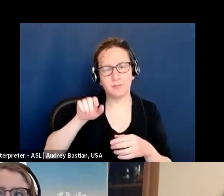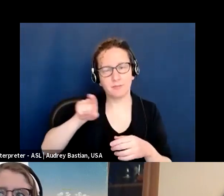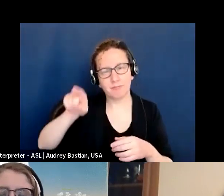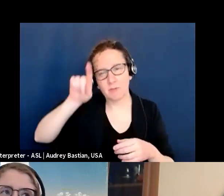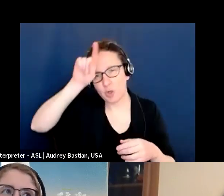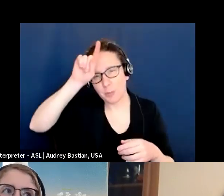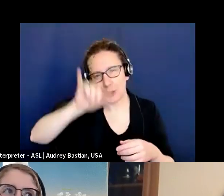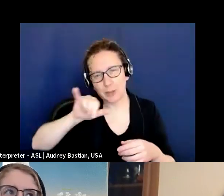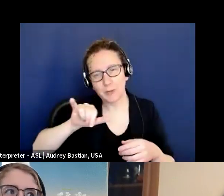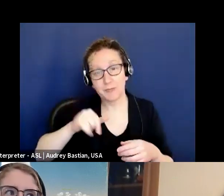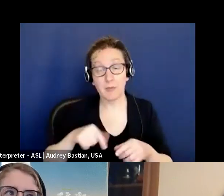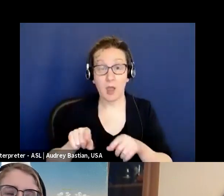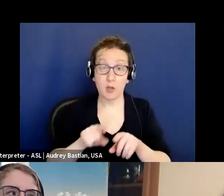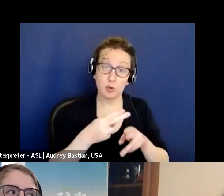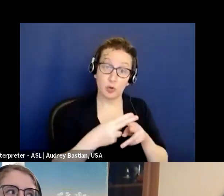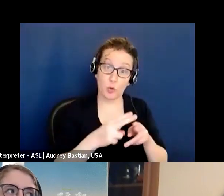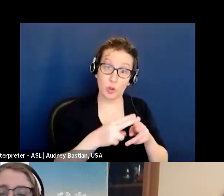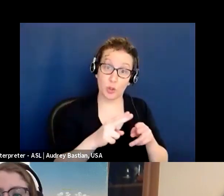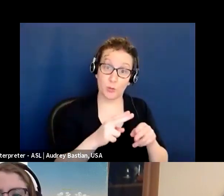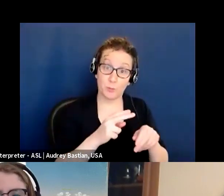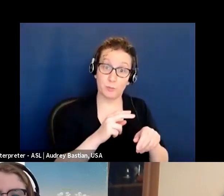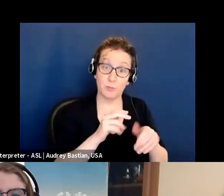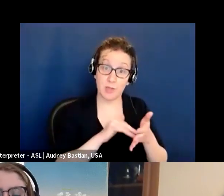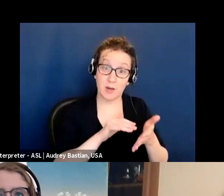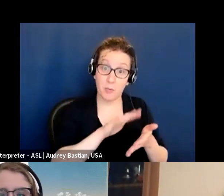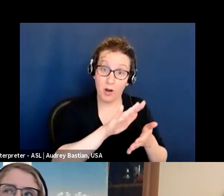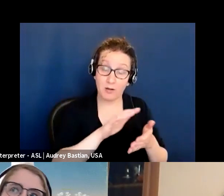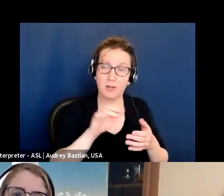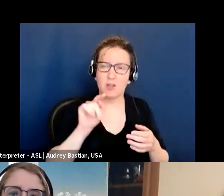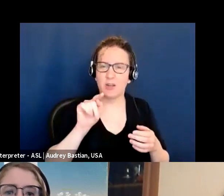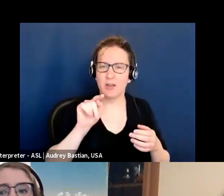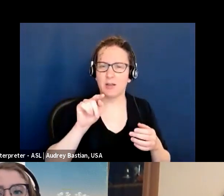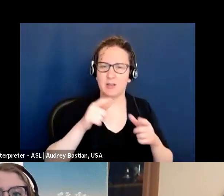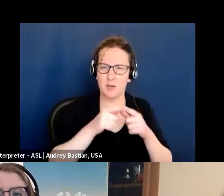It was actually called the Tomodachi Kakehashi Inouye scholars project. So, I went to Okinawa,